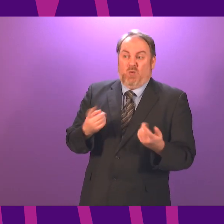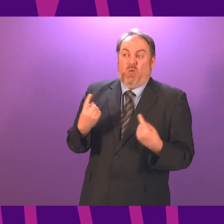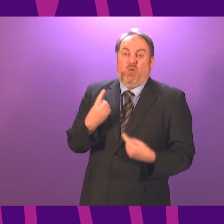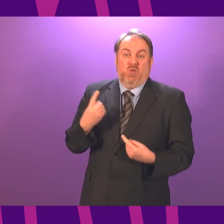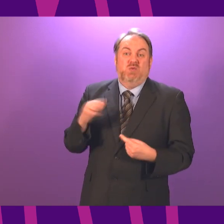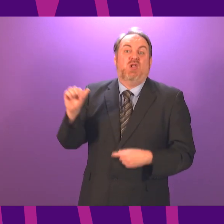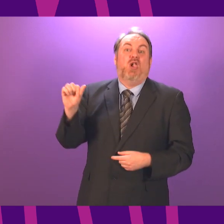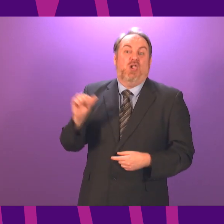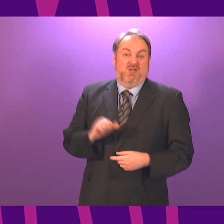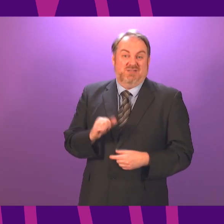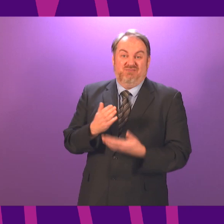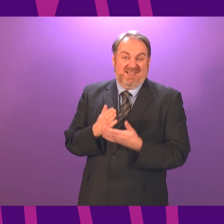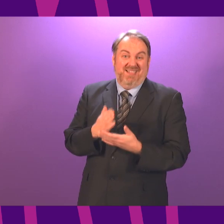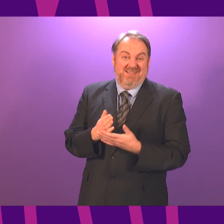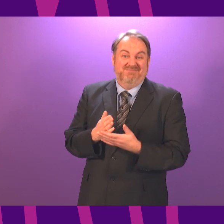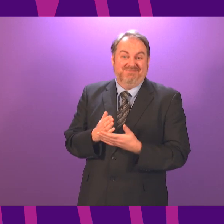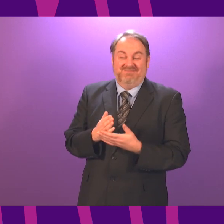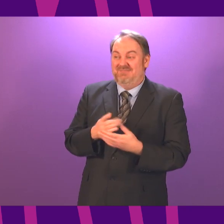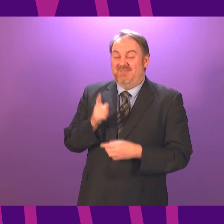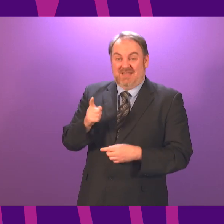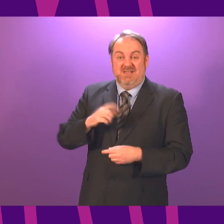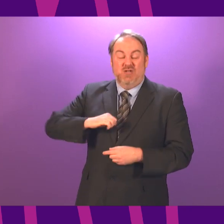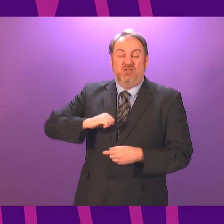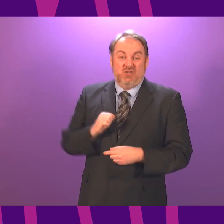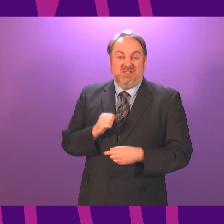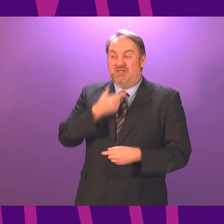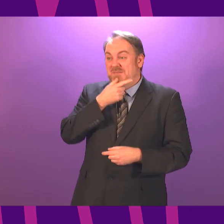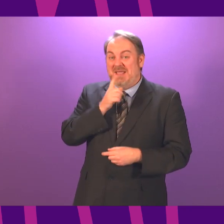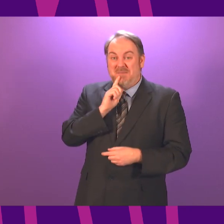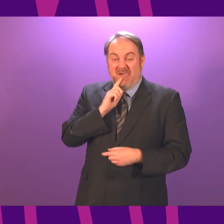disagreements, it will be Scottish communities who are the losers: Scottish people, businesses